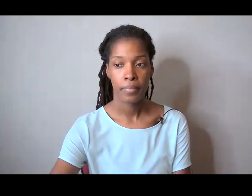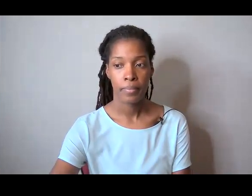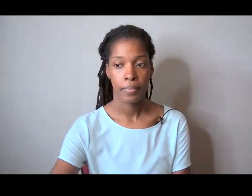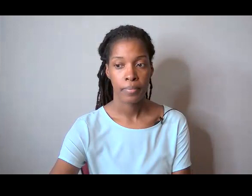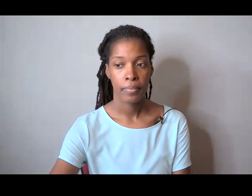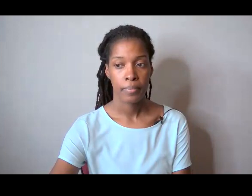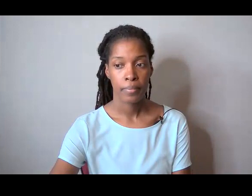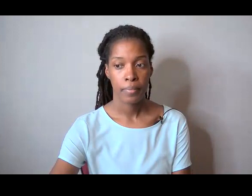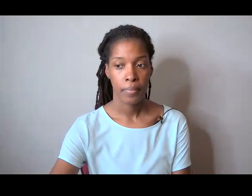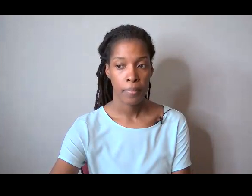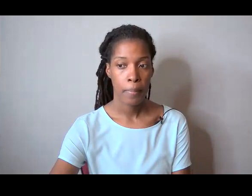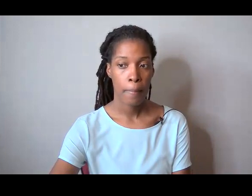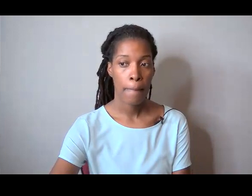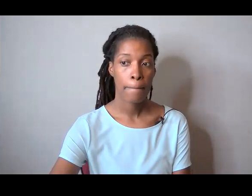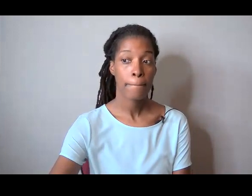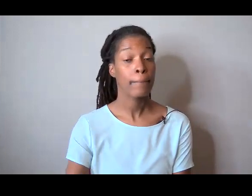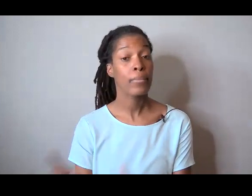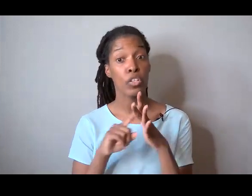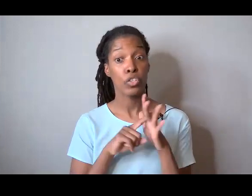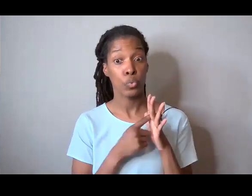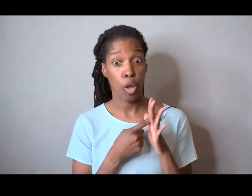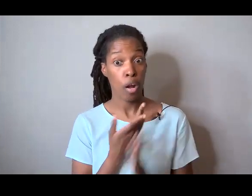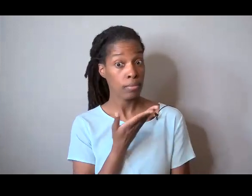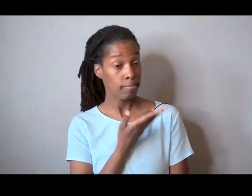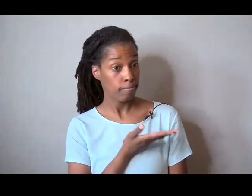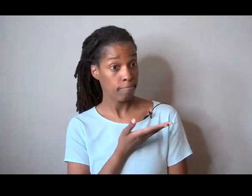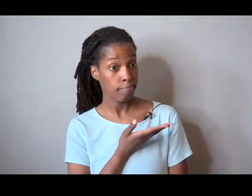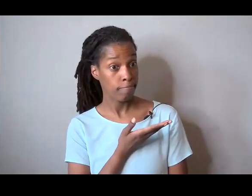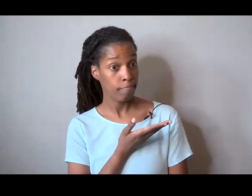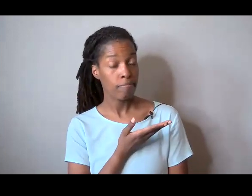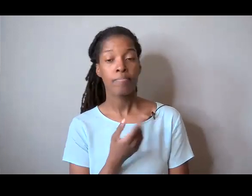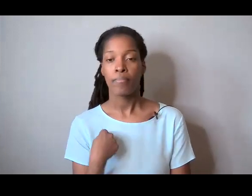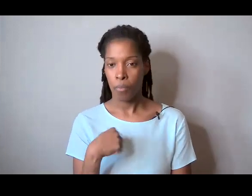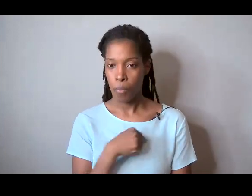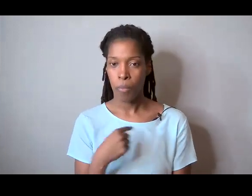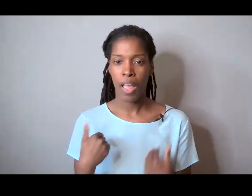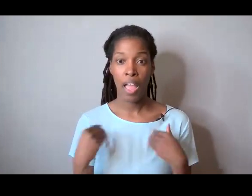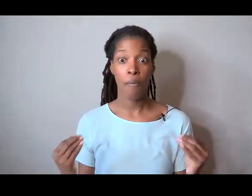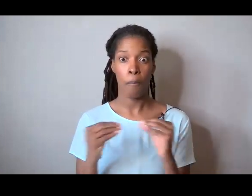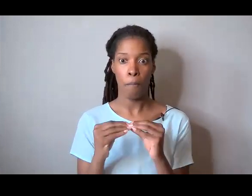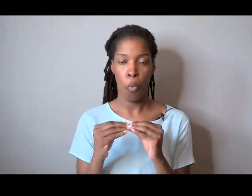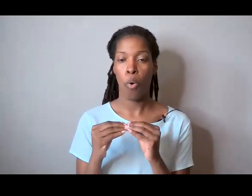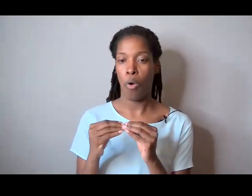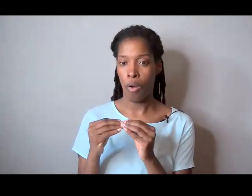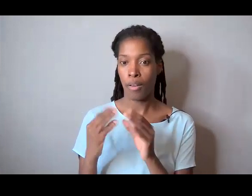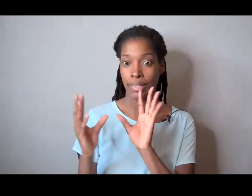So for starters, I want to point out we have more webinars on benefits and self-employment.